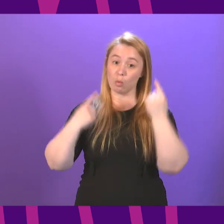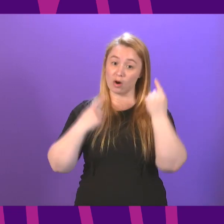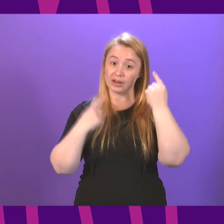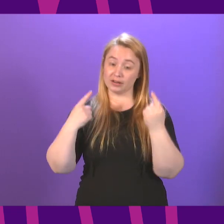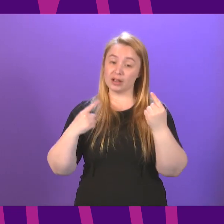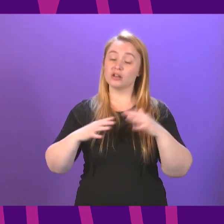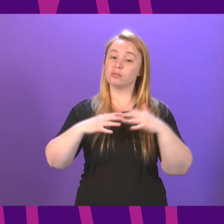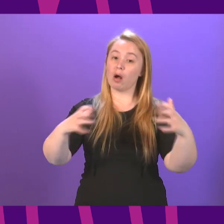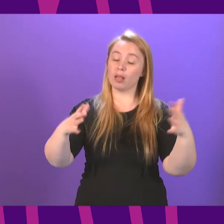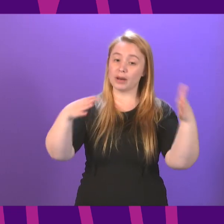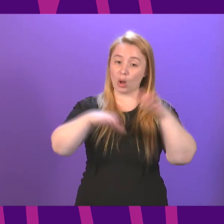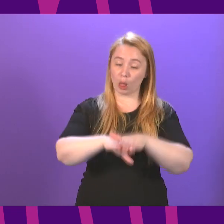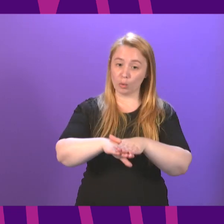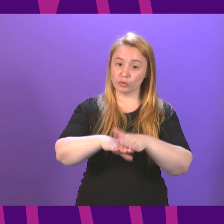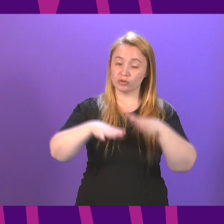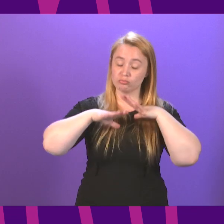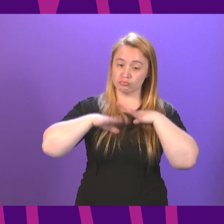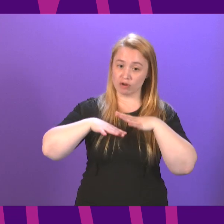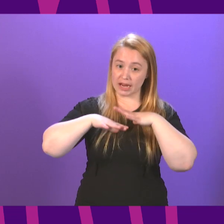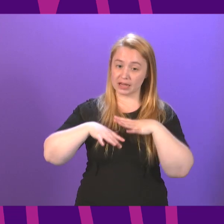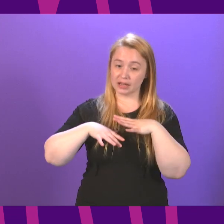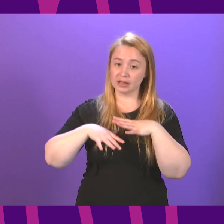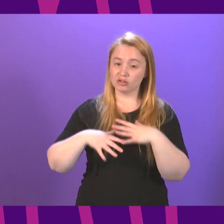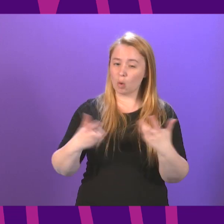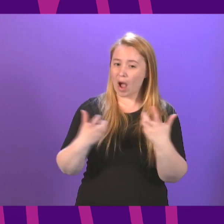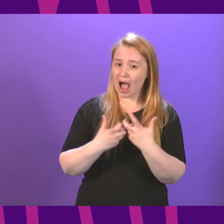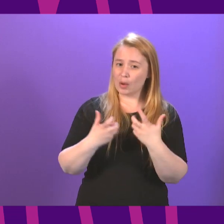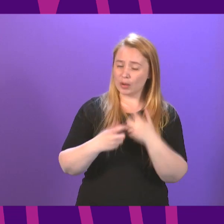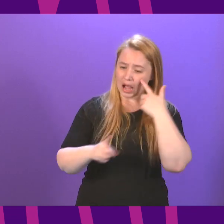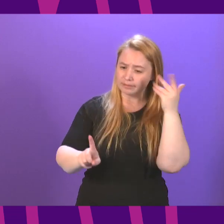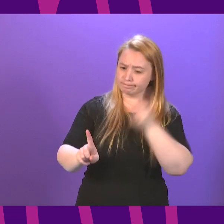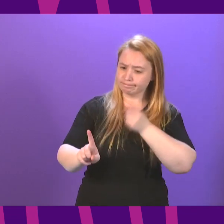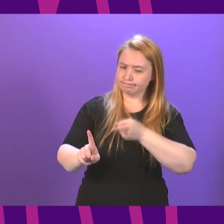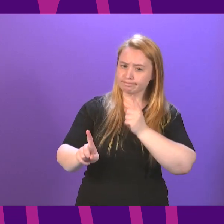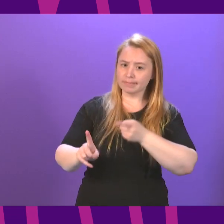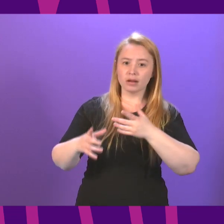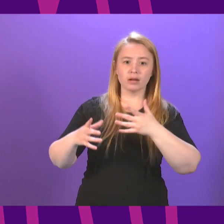to a close, I am concerned about how we can hold the Government to account to ensure that there are